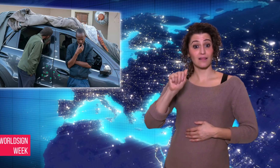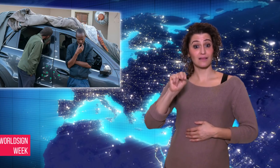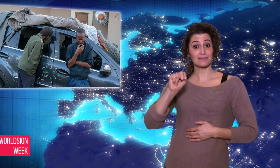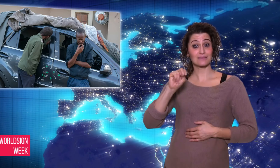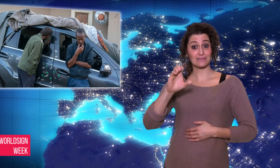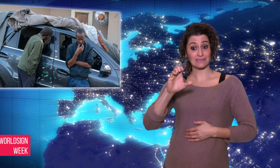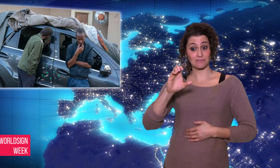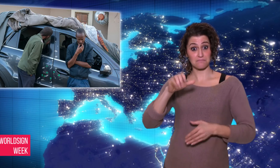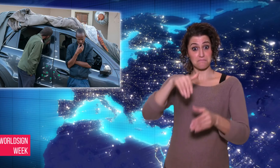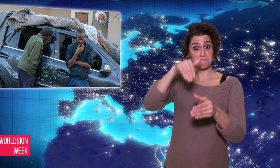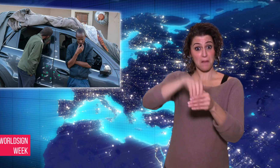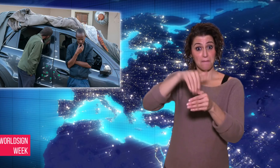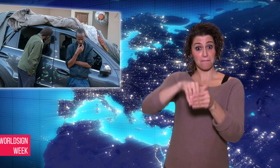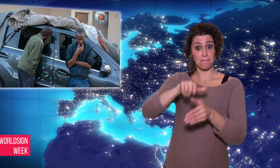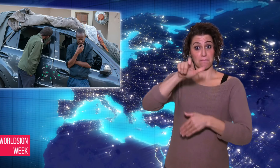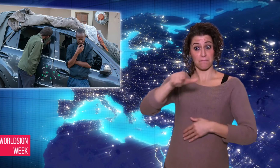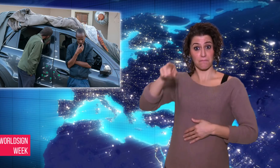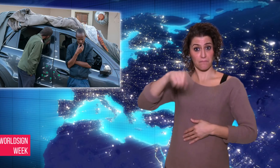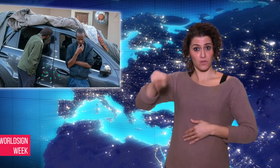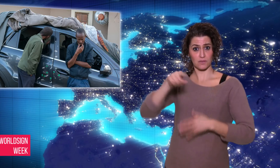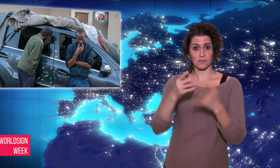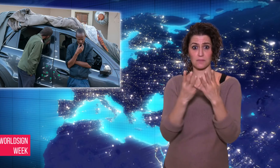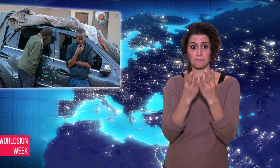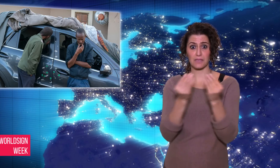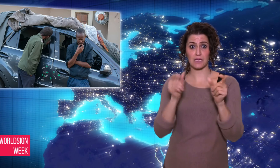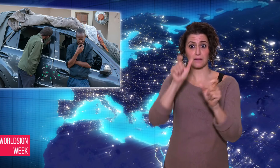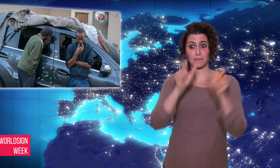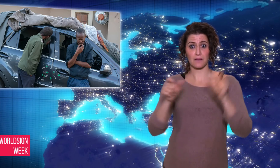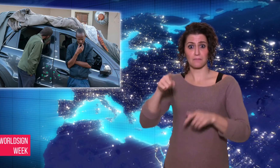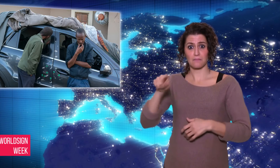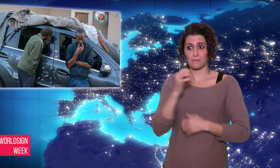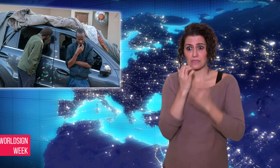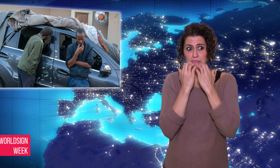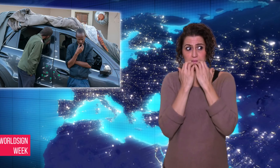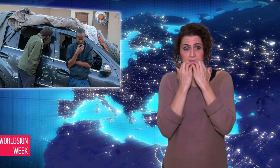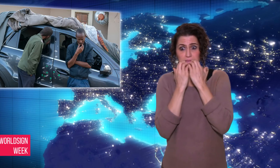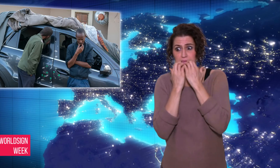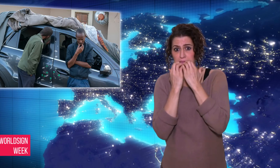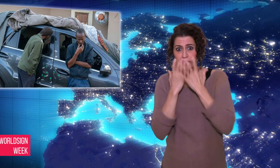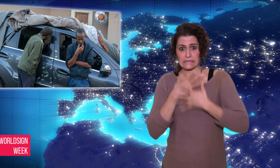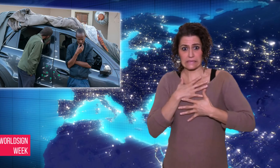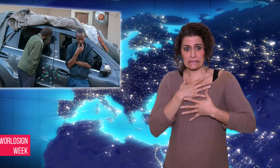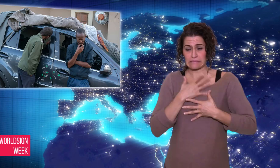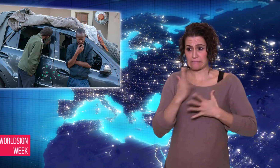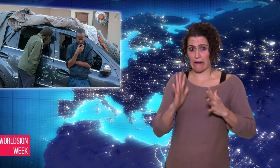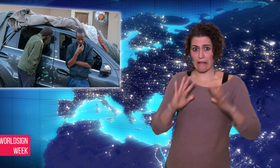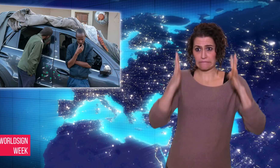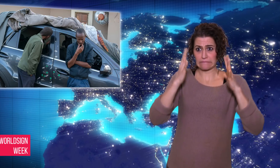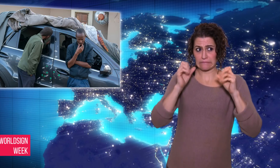crisis as the “antithesis of